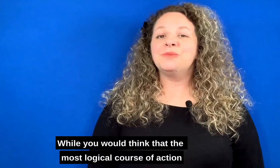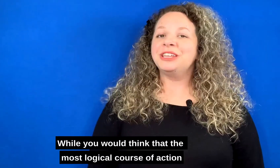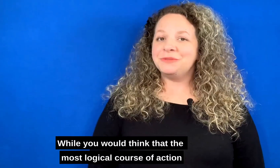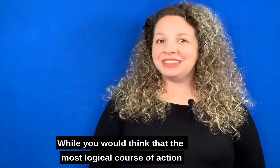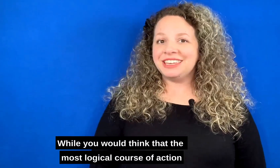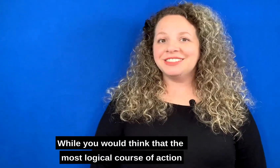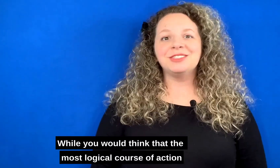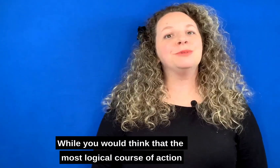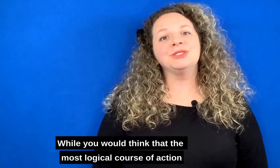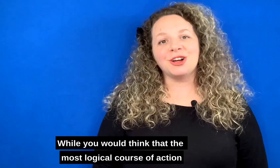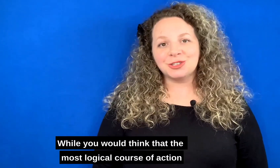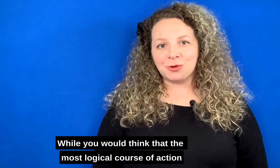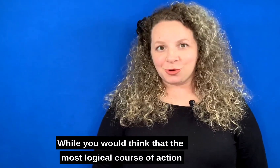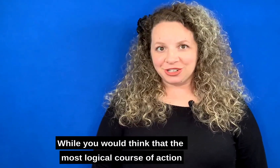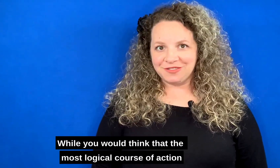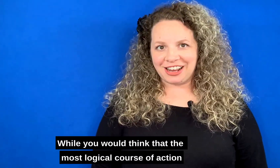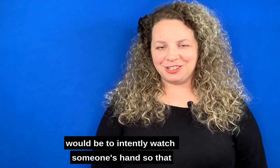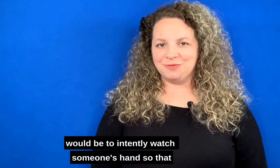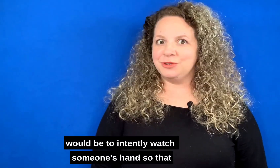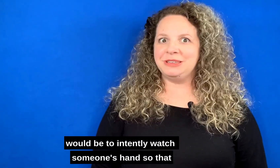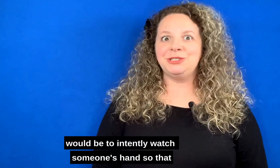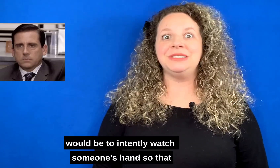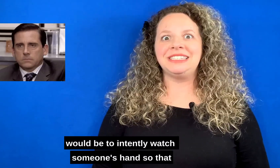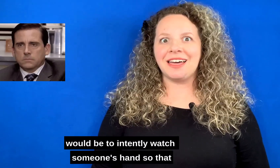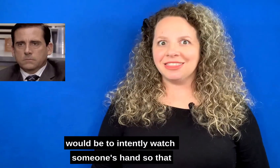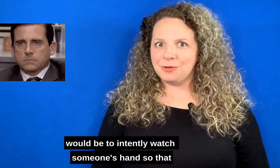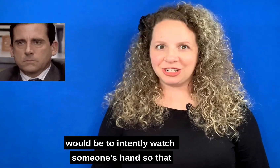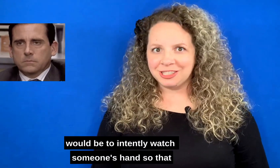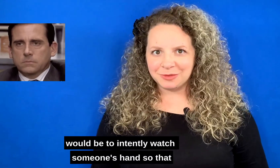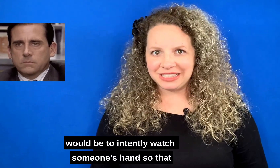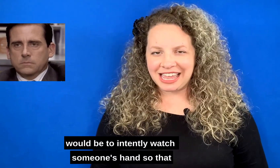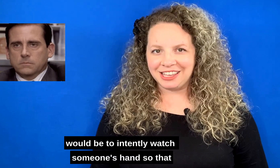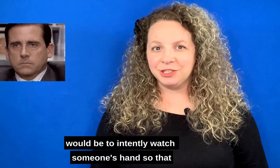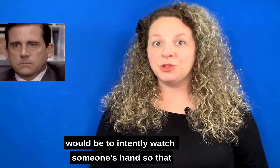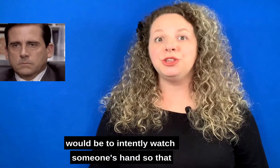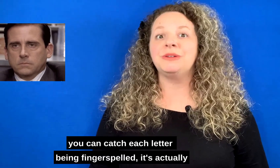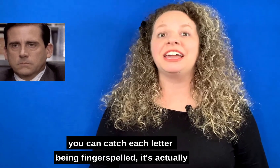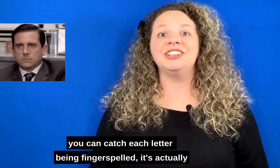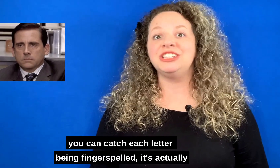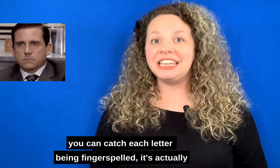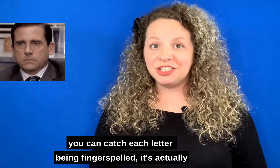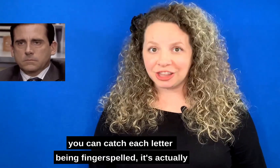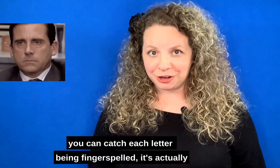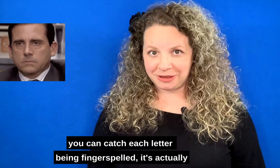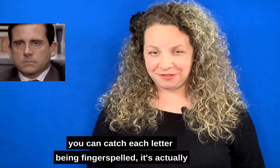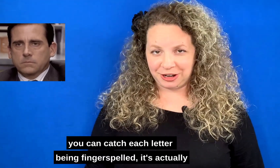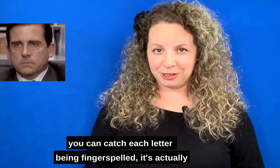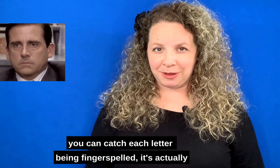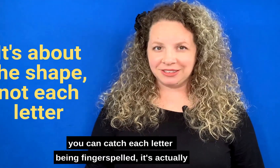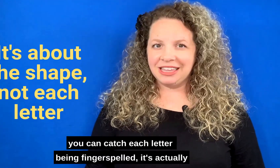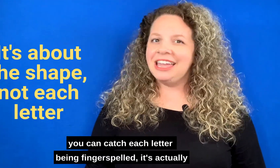While you would think that the most logical course of action would be to intently watch someone’s hand so that you can catch each letter being fingerspelled,